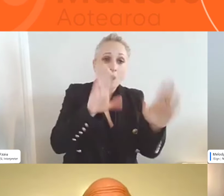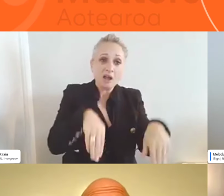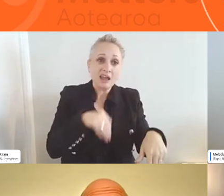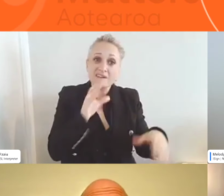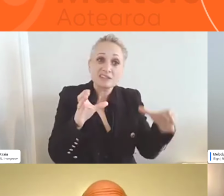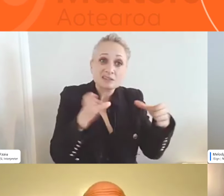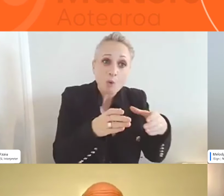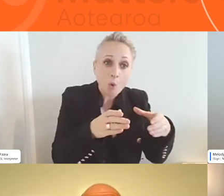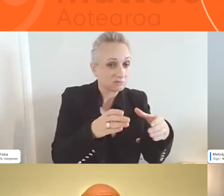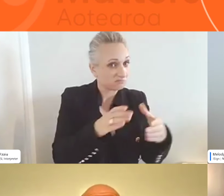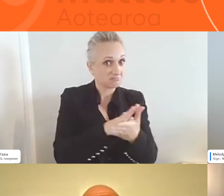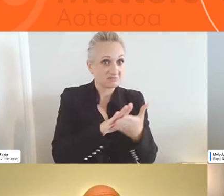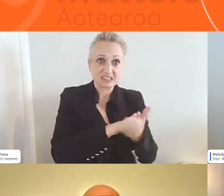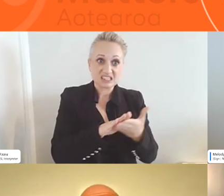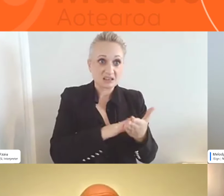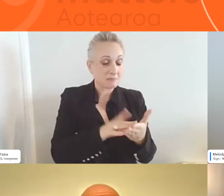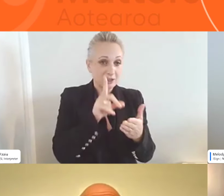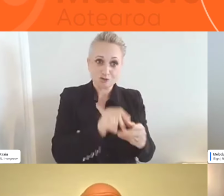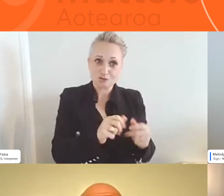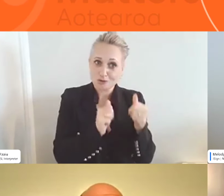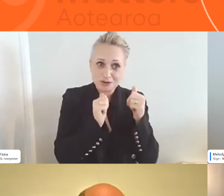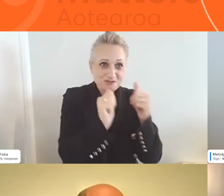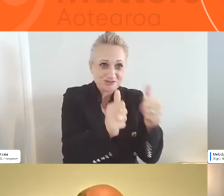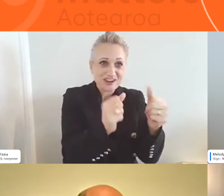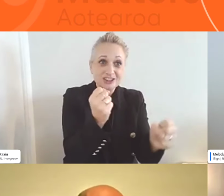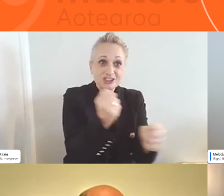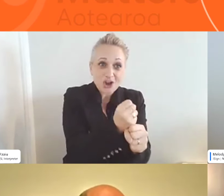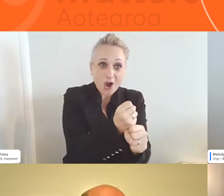well-formed and doing a great job; size doesn't really matter. I'd